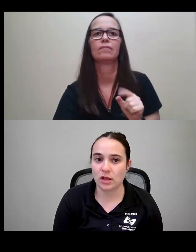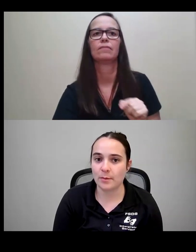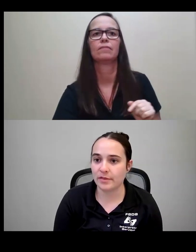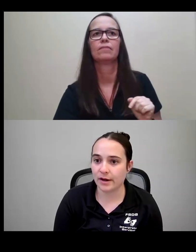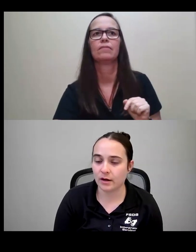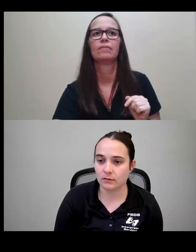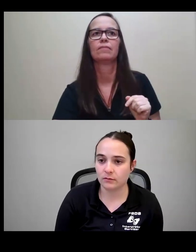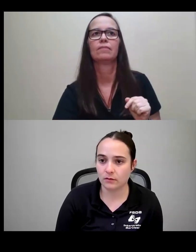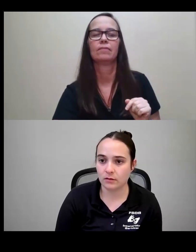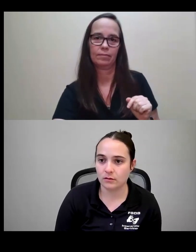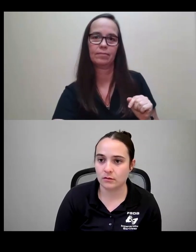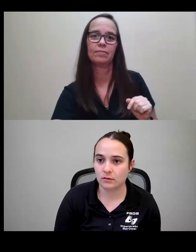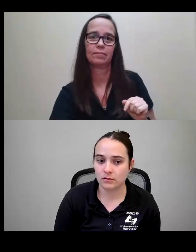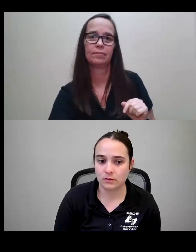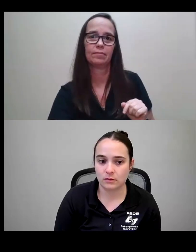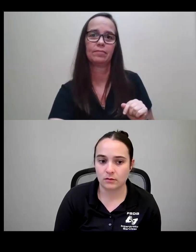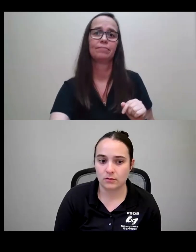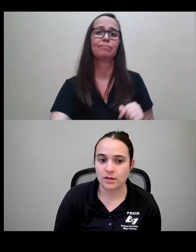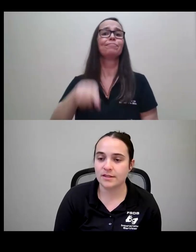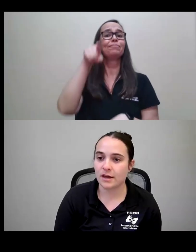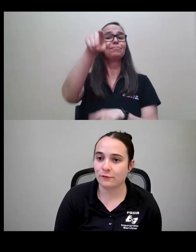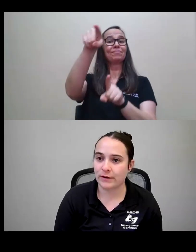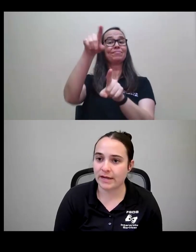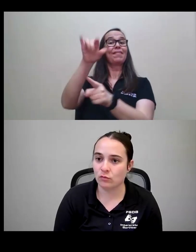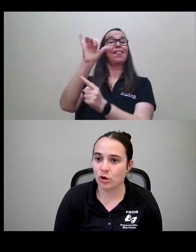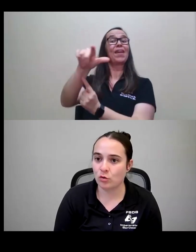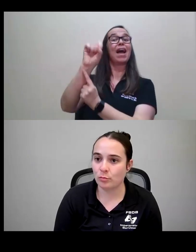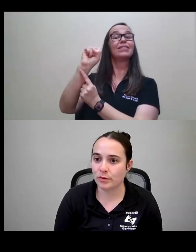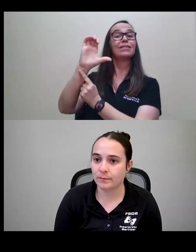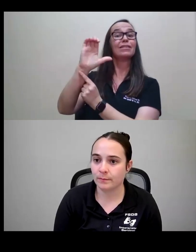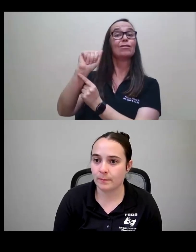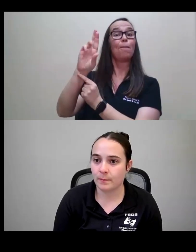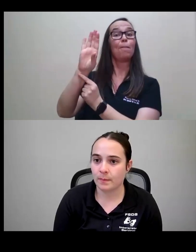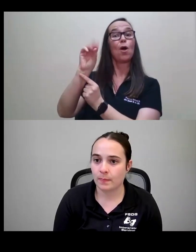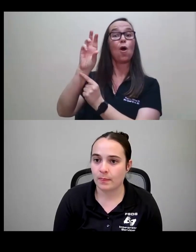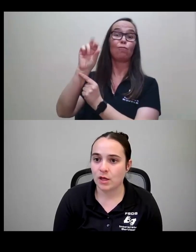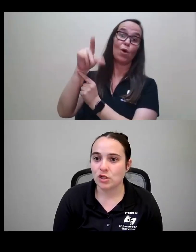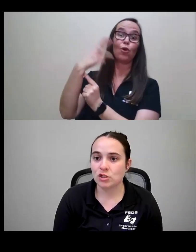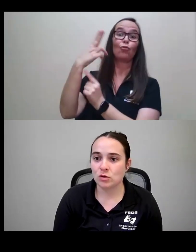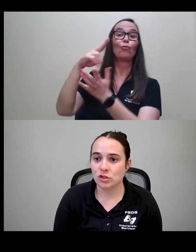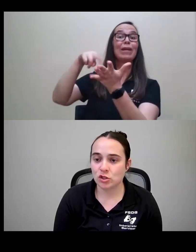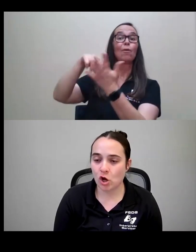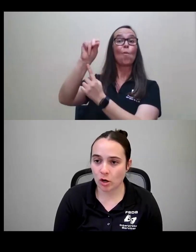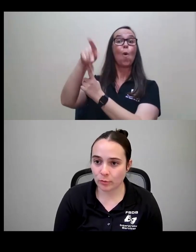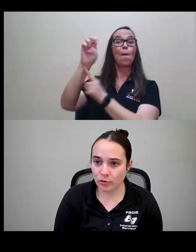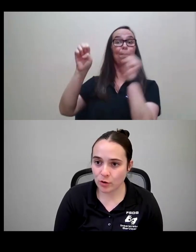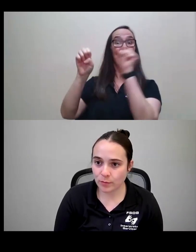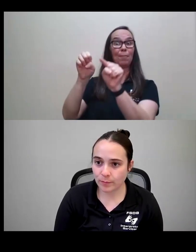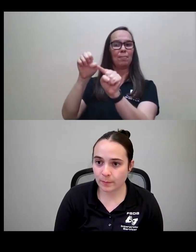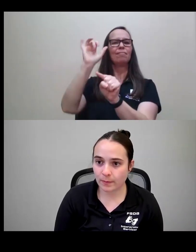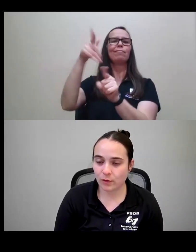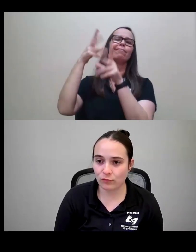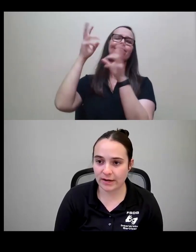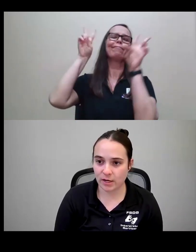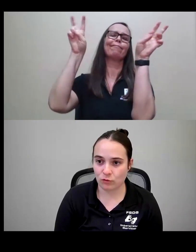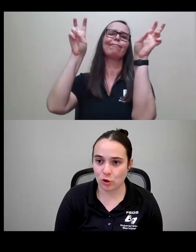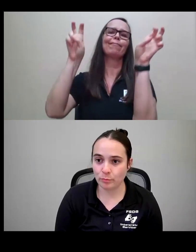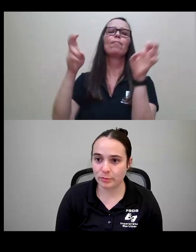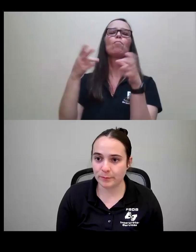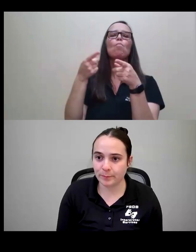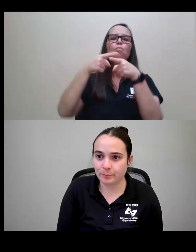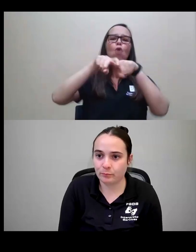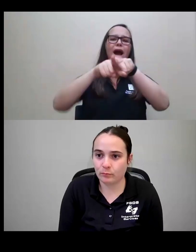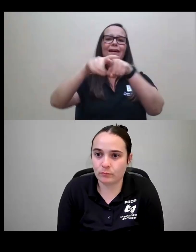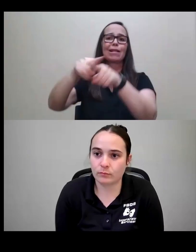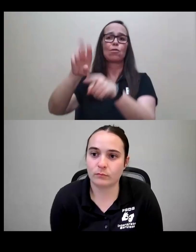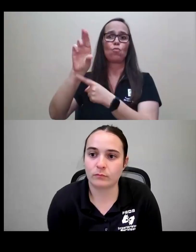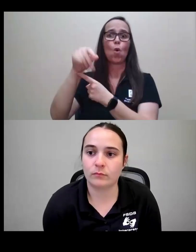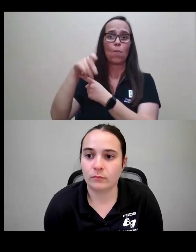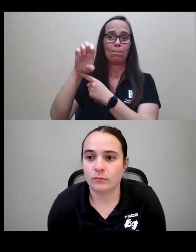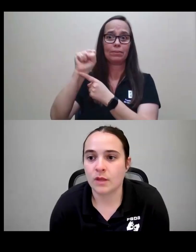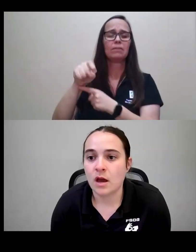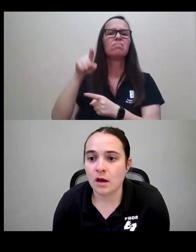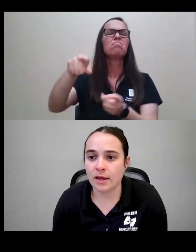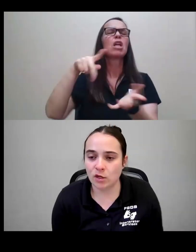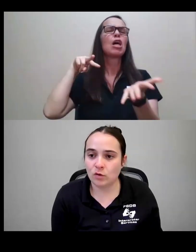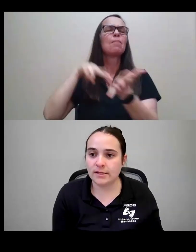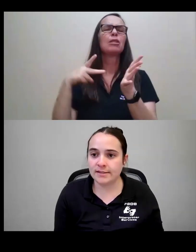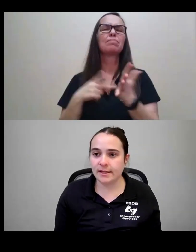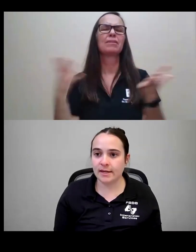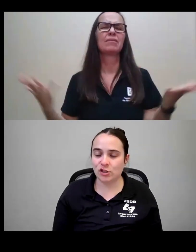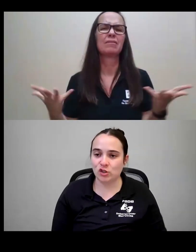visual up there, the deaf reading rope. So, Scarborough, the reading rope. Again, you can see it